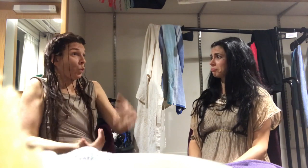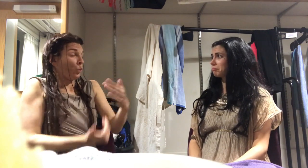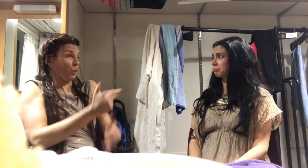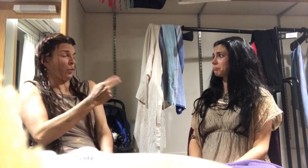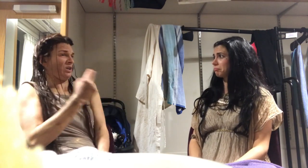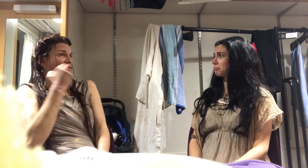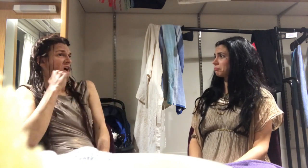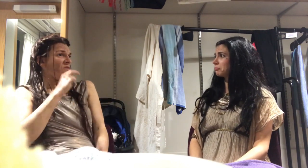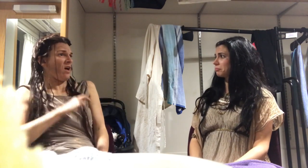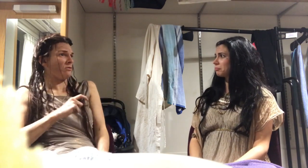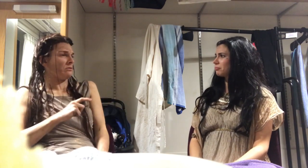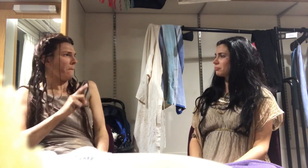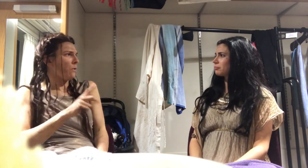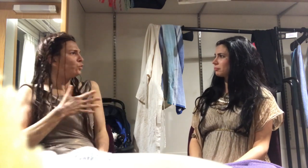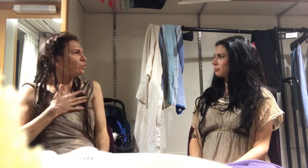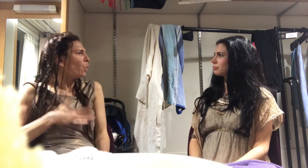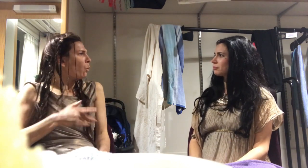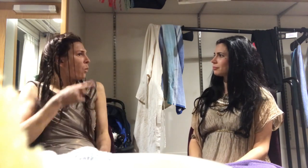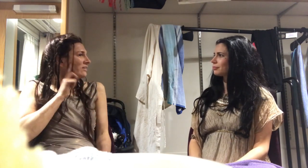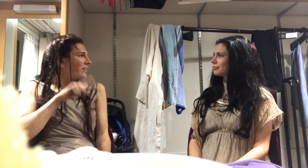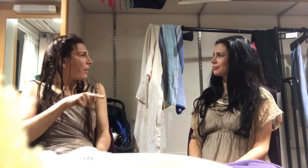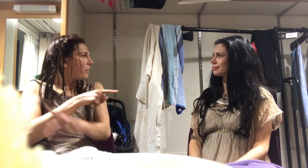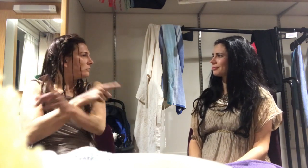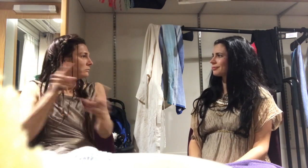will be watching something very new to them, seeing a Deaf character/actor on stage